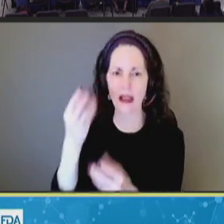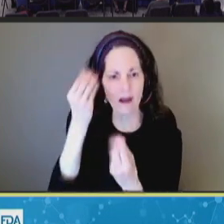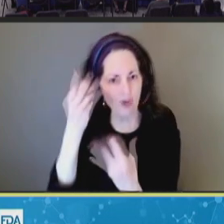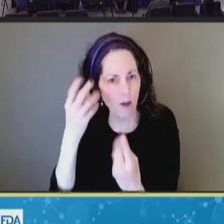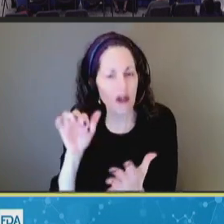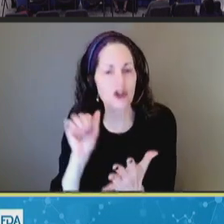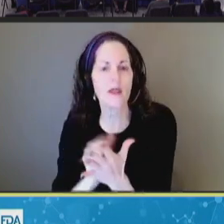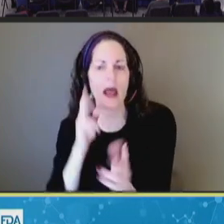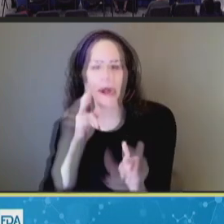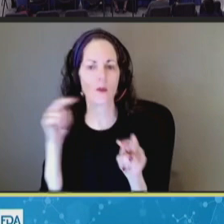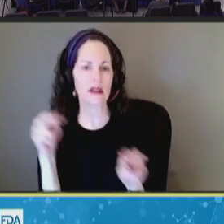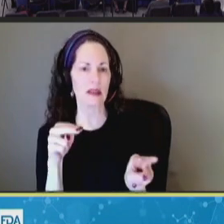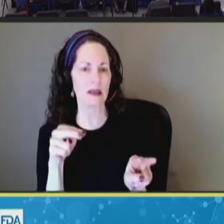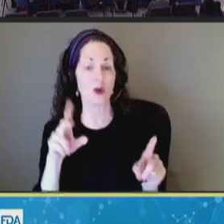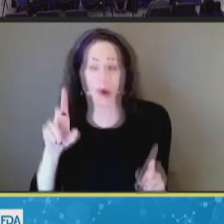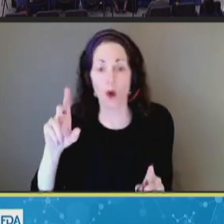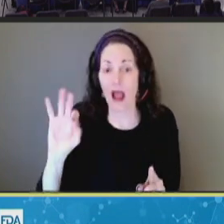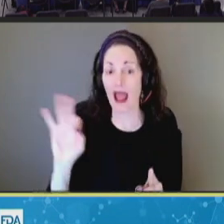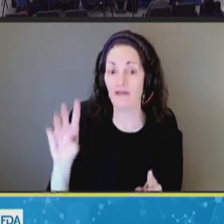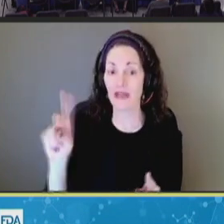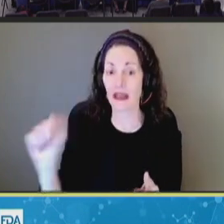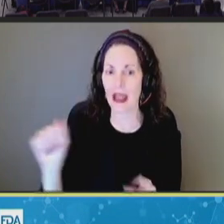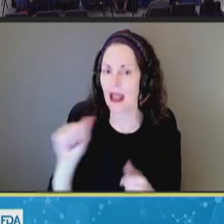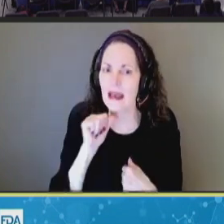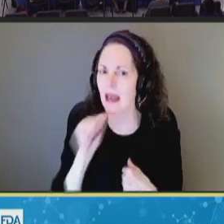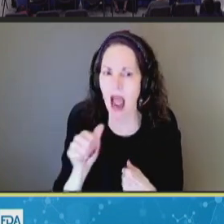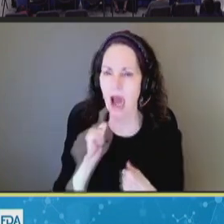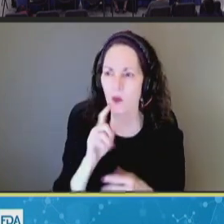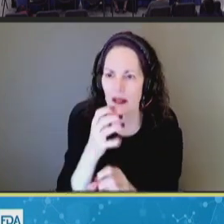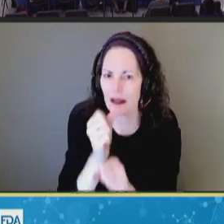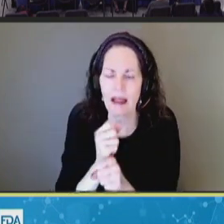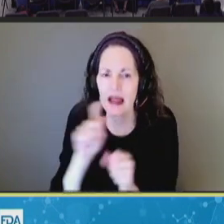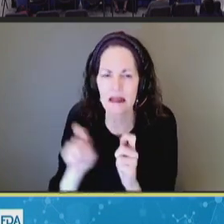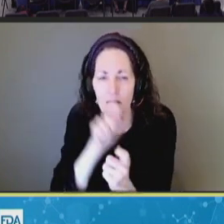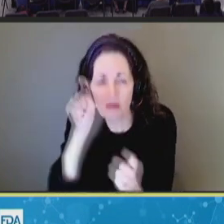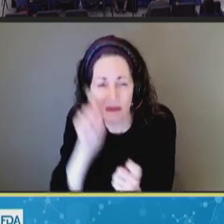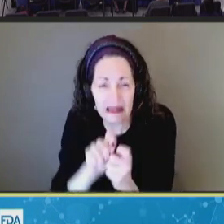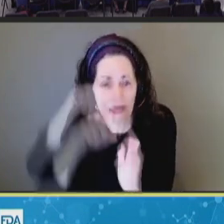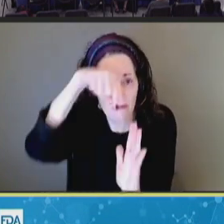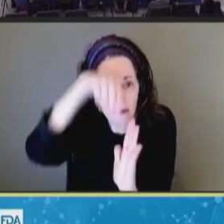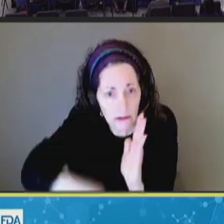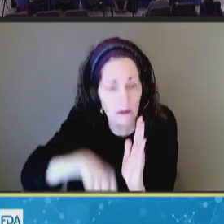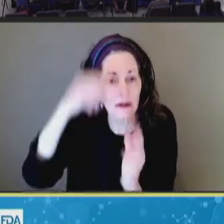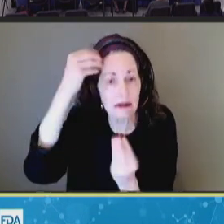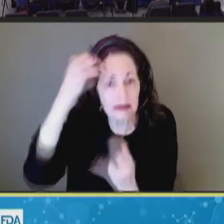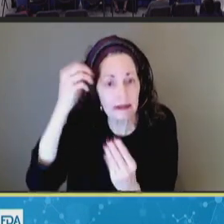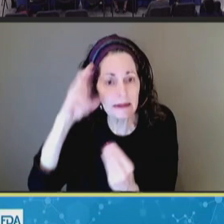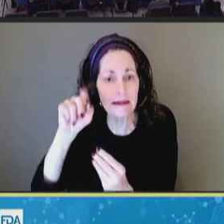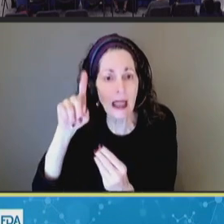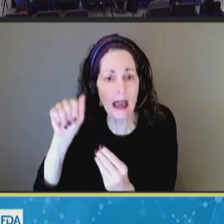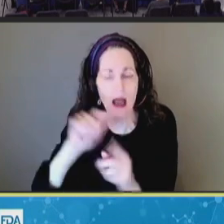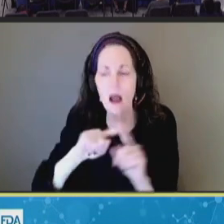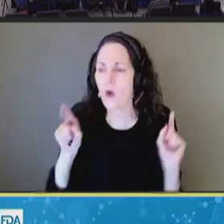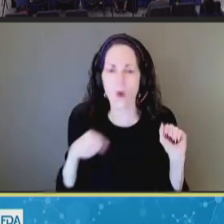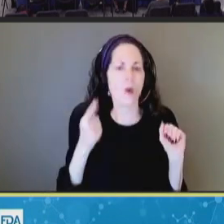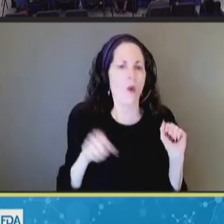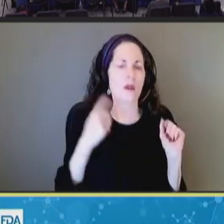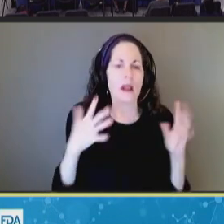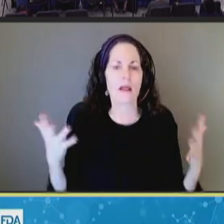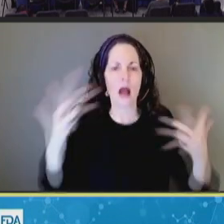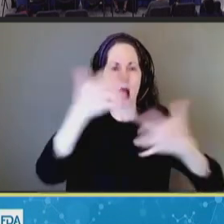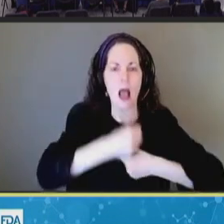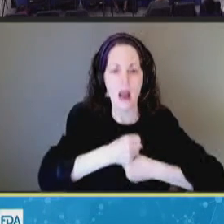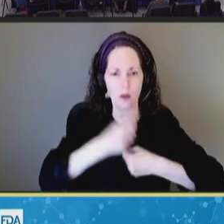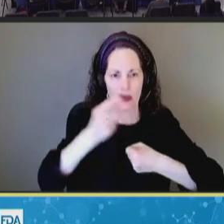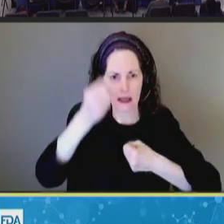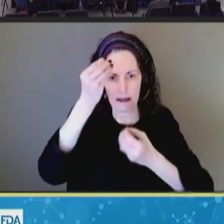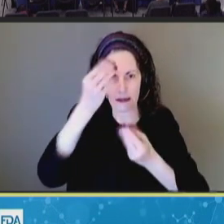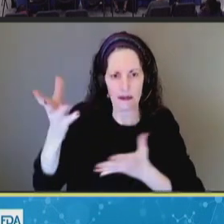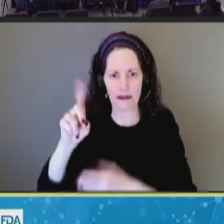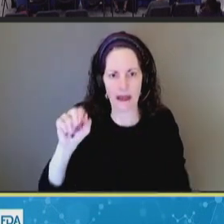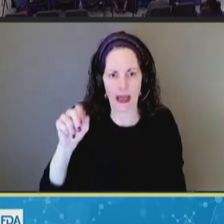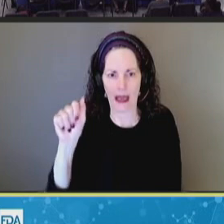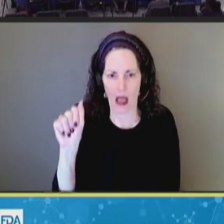receive any individual level data, but rather the aggregate data from our data partners. Next slide.